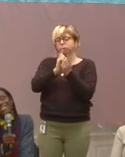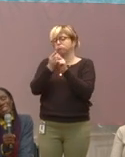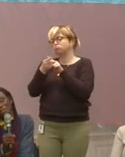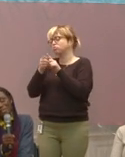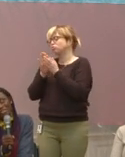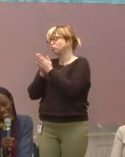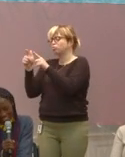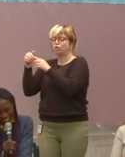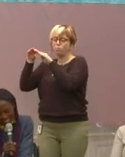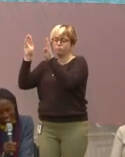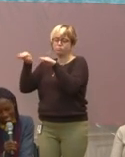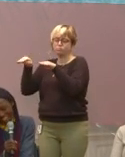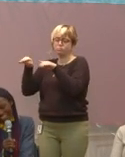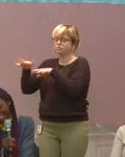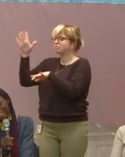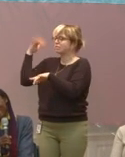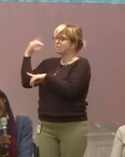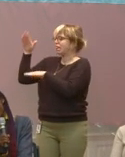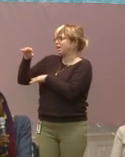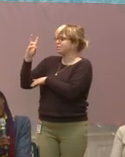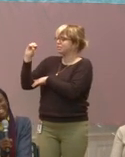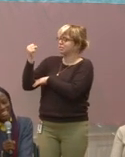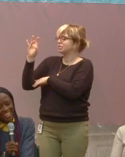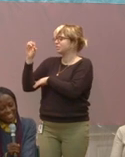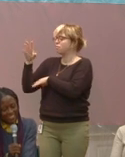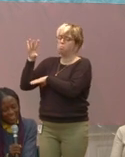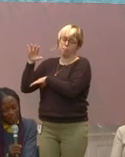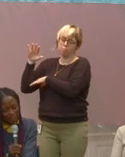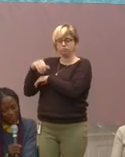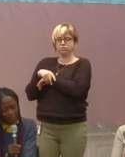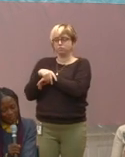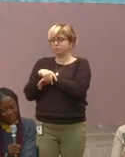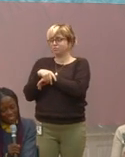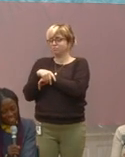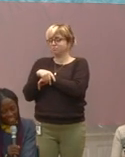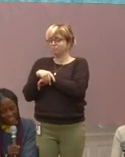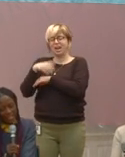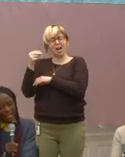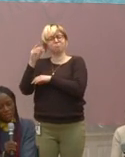as though they were in the late 60s and 70s. And, yeah, and I'll